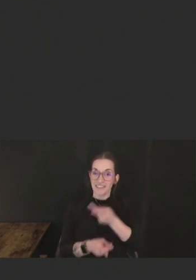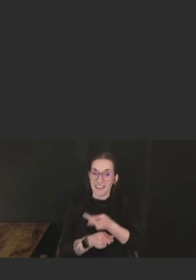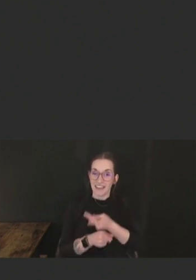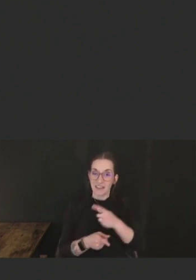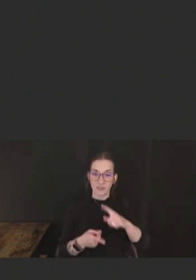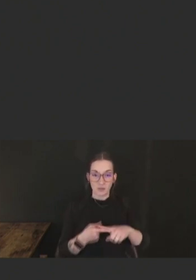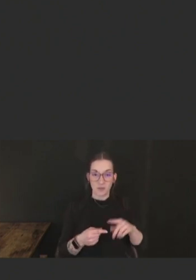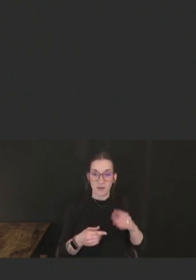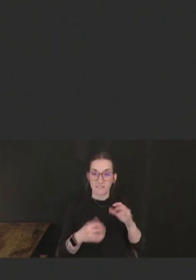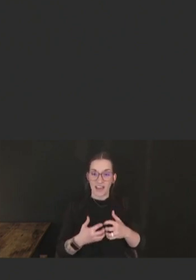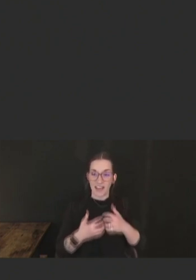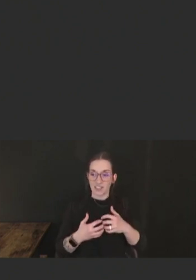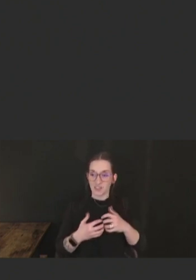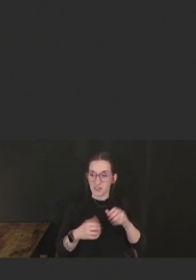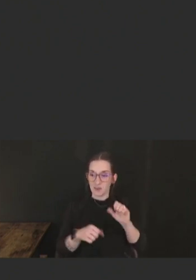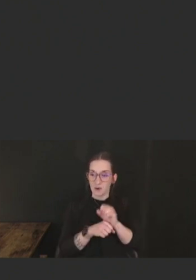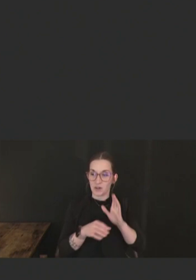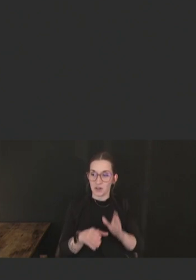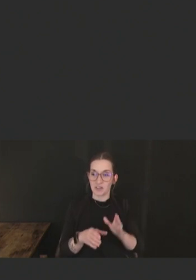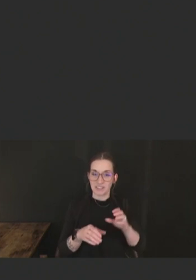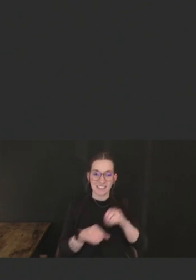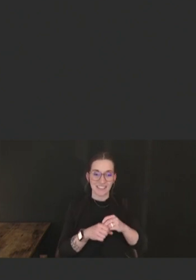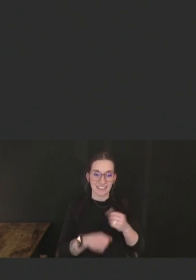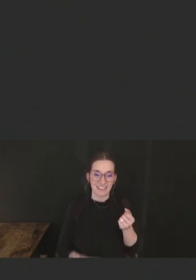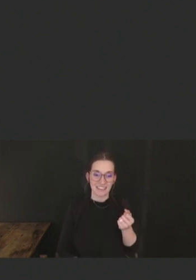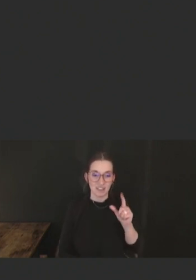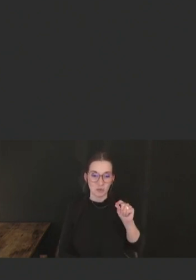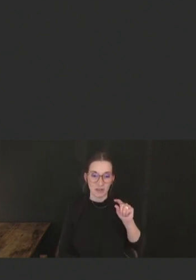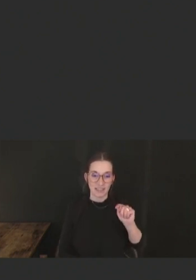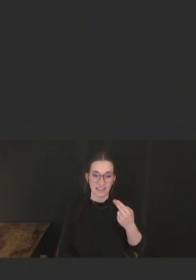Lastly, Optimus International, effective in many childhood wellness efforts.